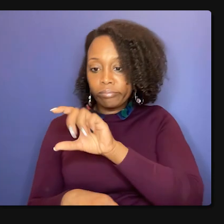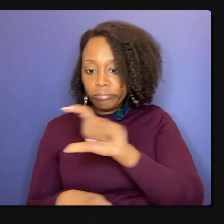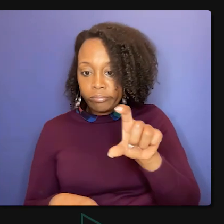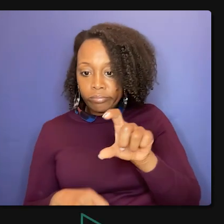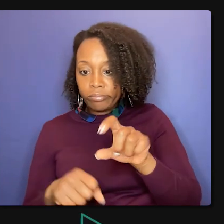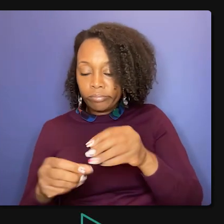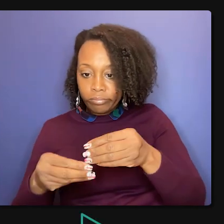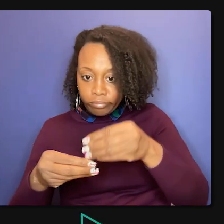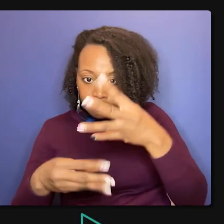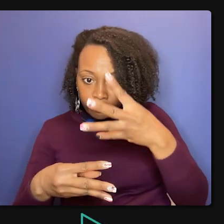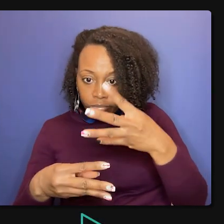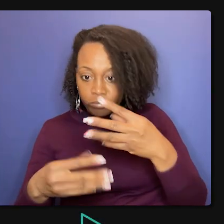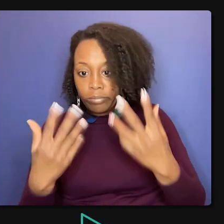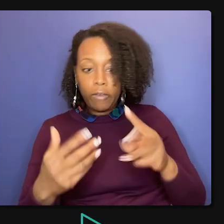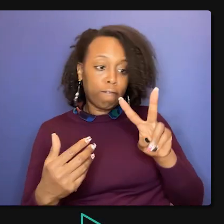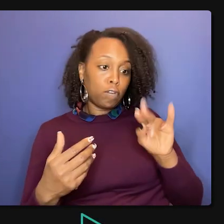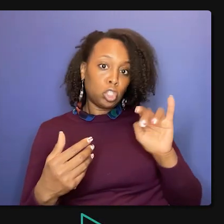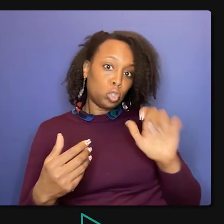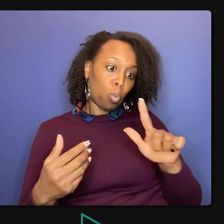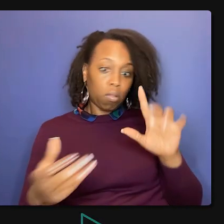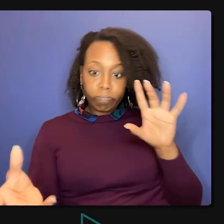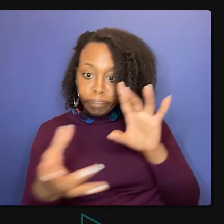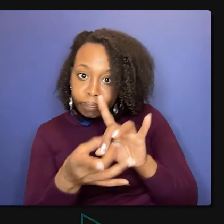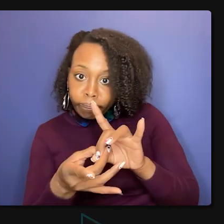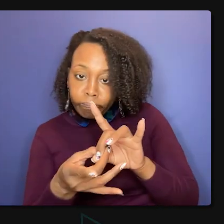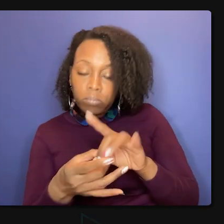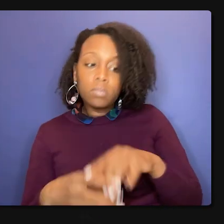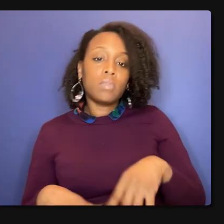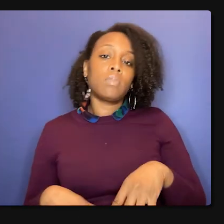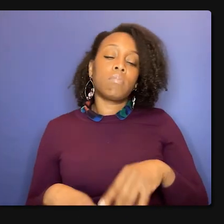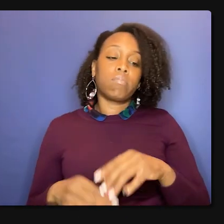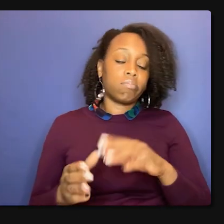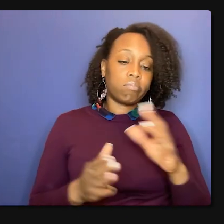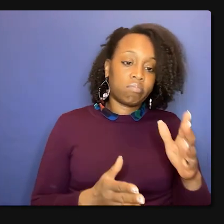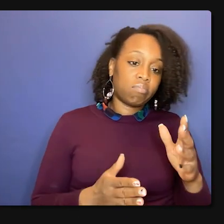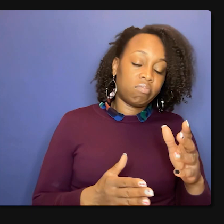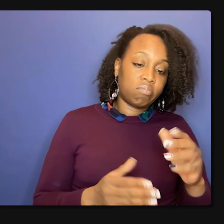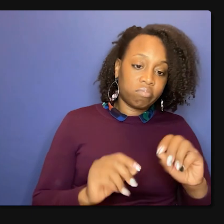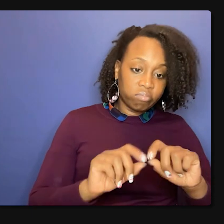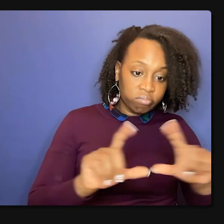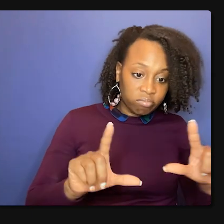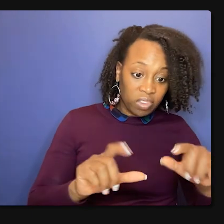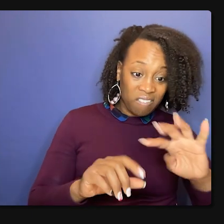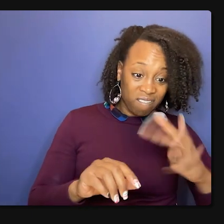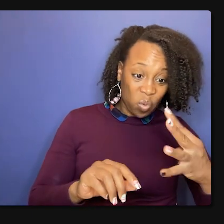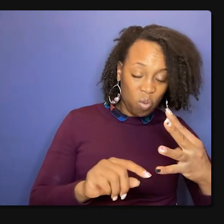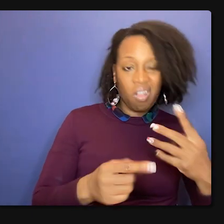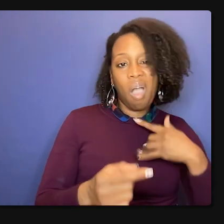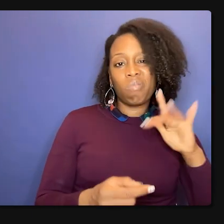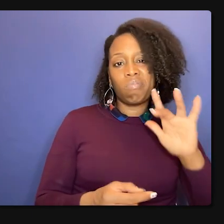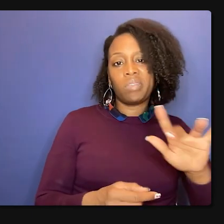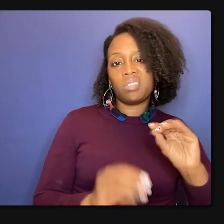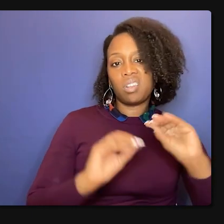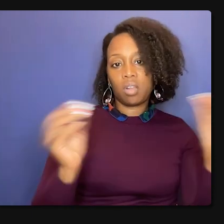and then perhaps the virtual controller to another one. And then I'll select none for that fourth one.